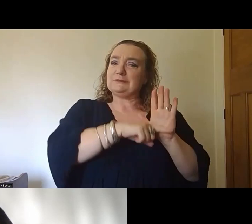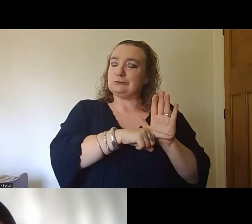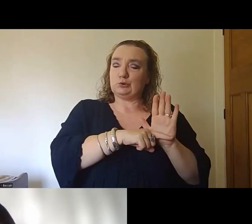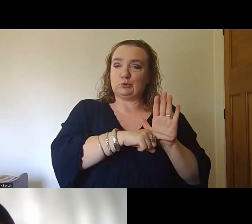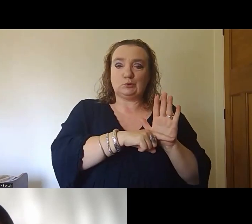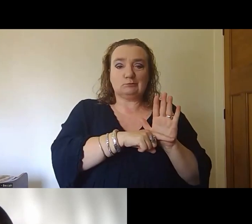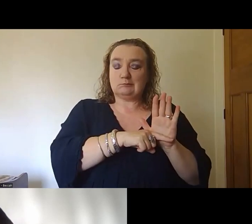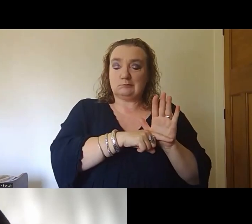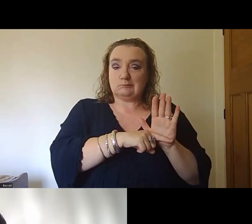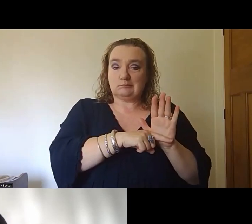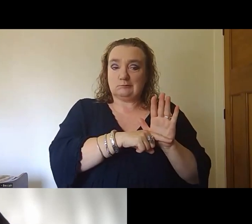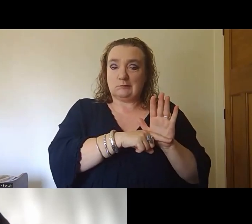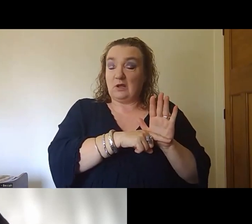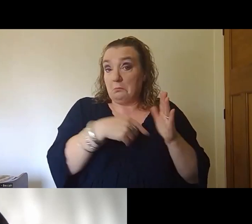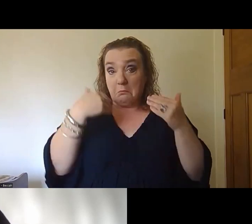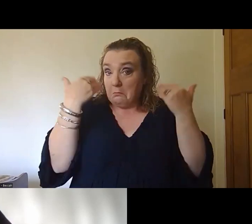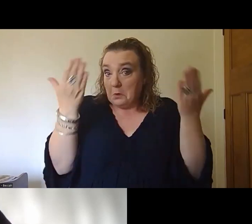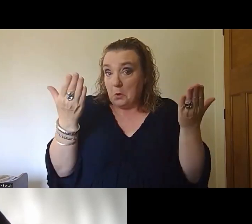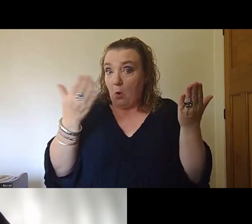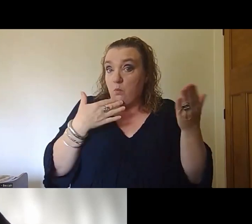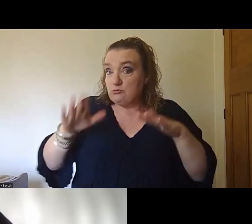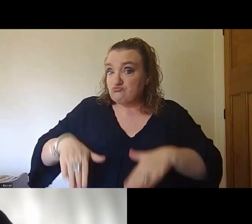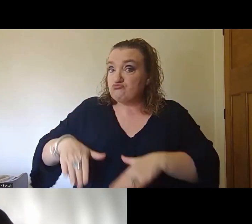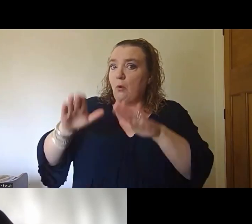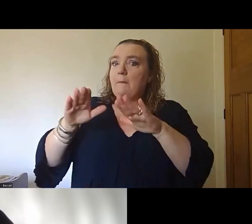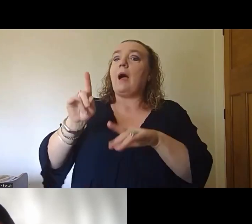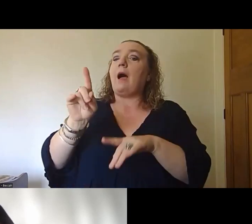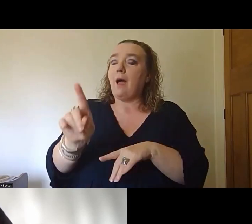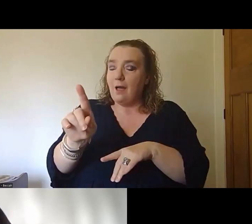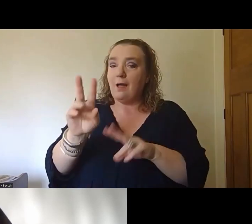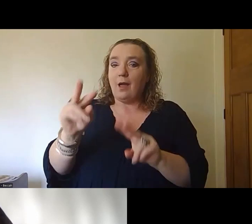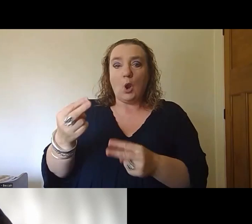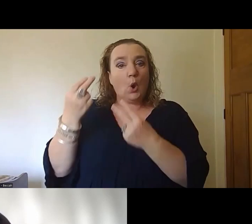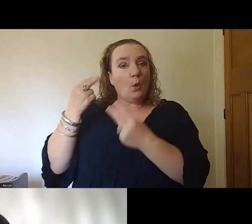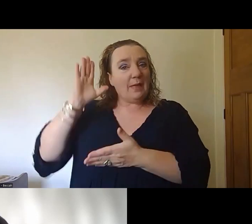that I knew about growing up. But then looking back on my experience that I had